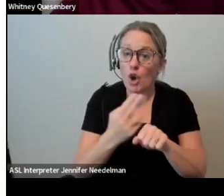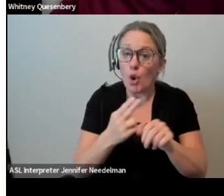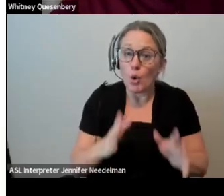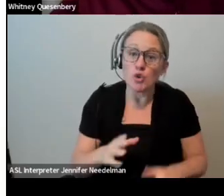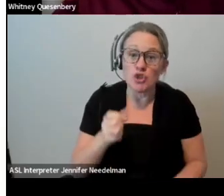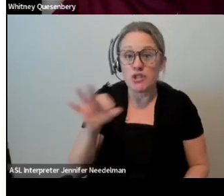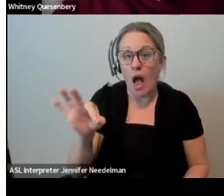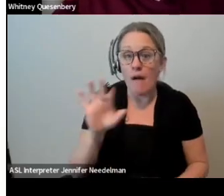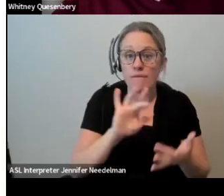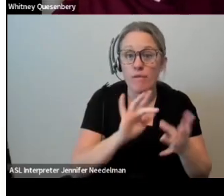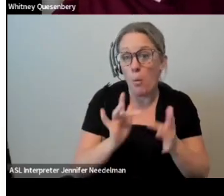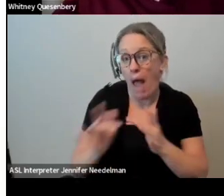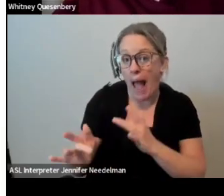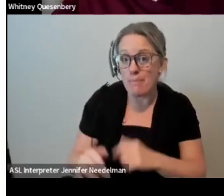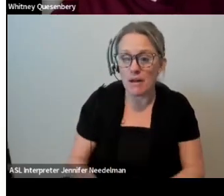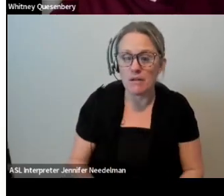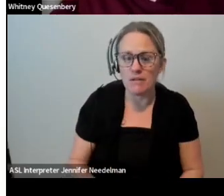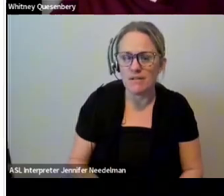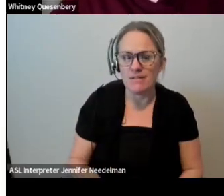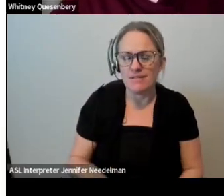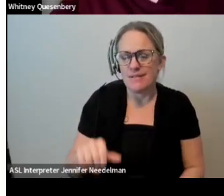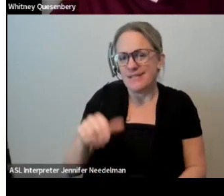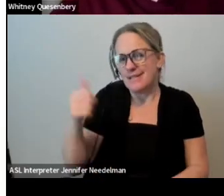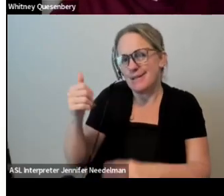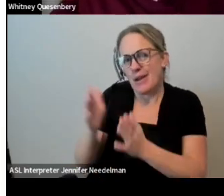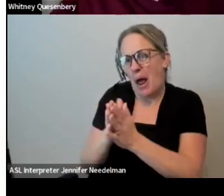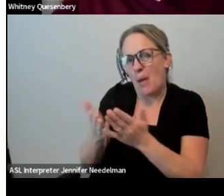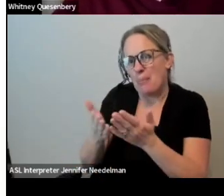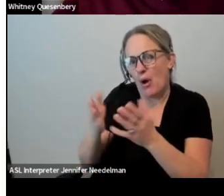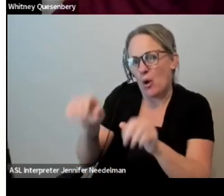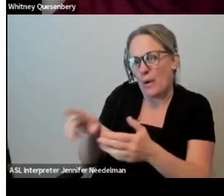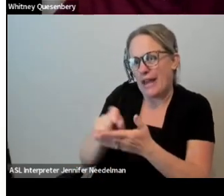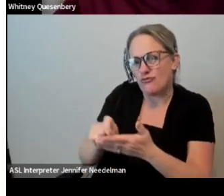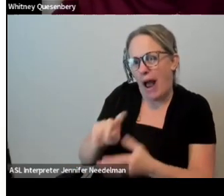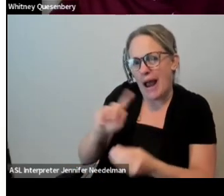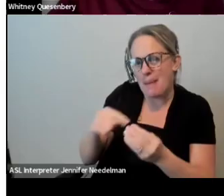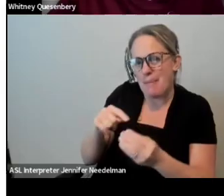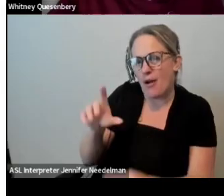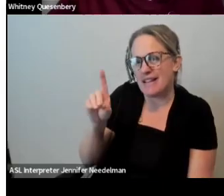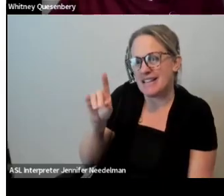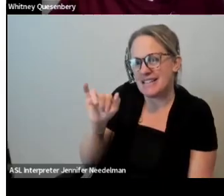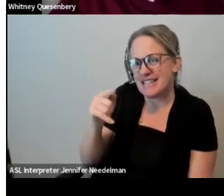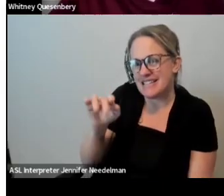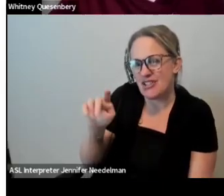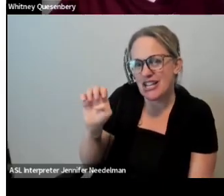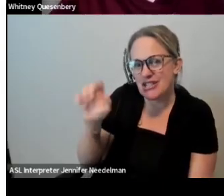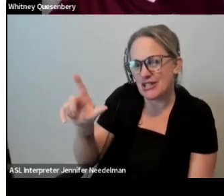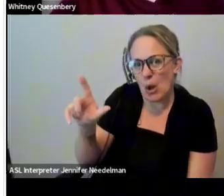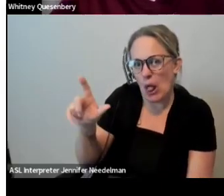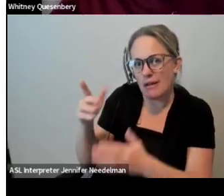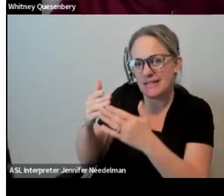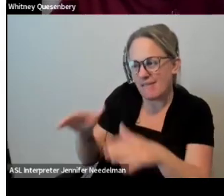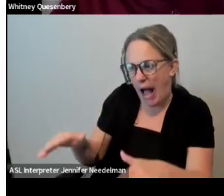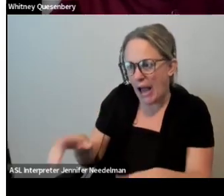There's a whole nother book to be written about the digital divide and who has access to certain kinds of information.